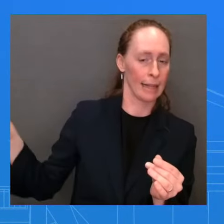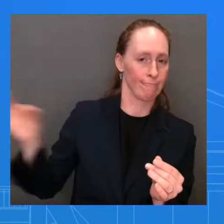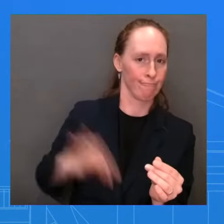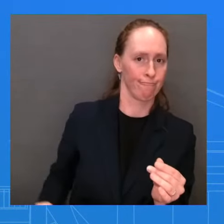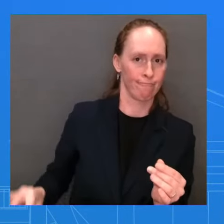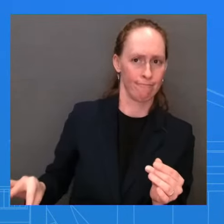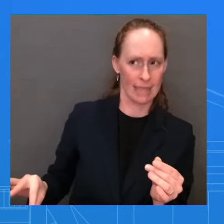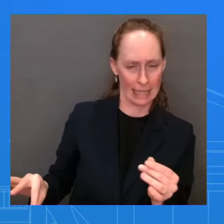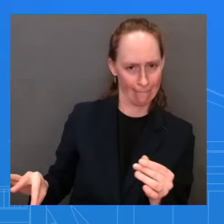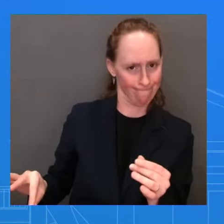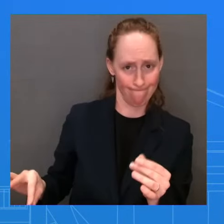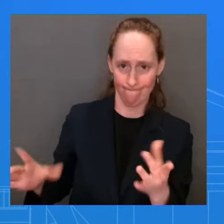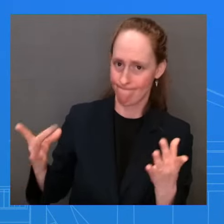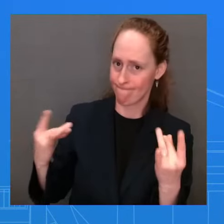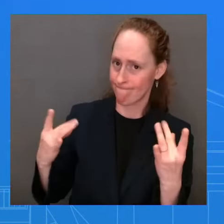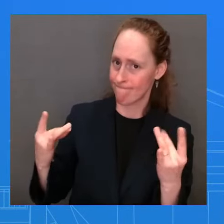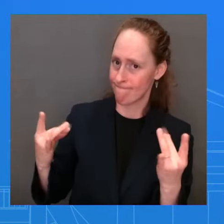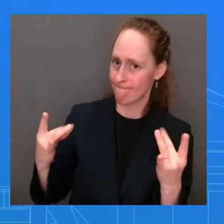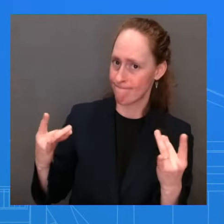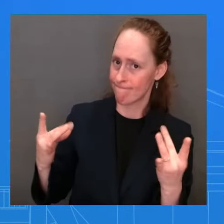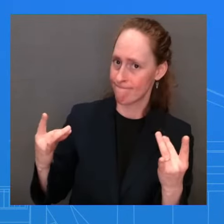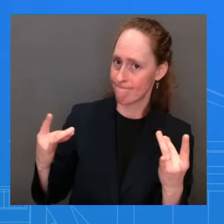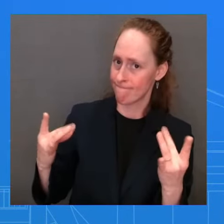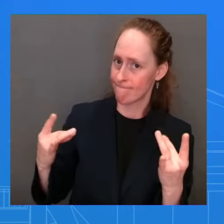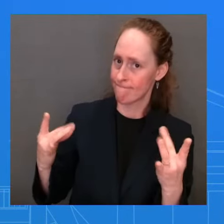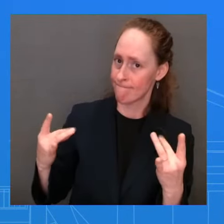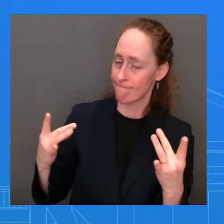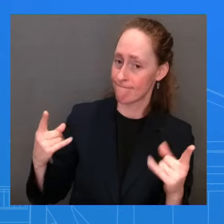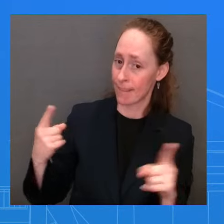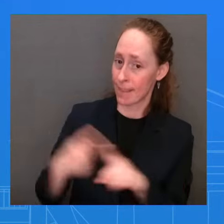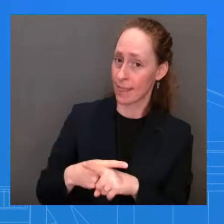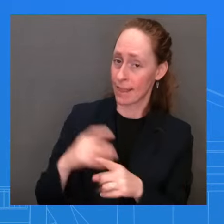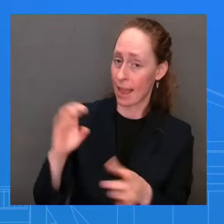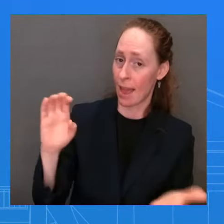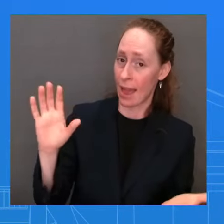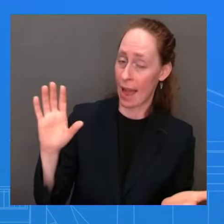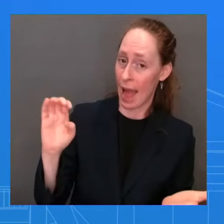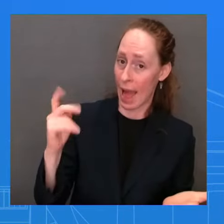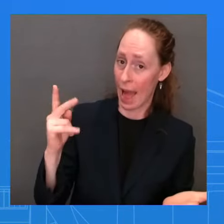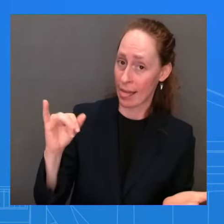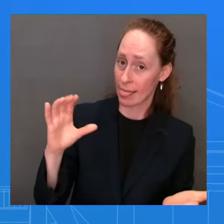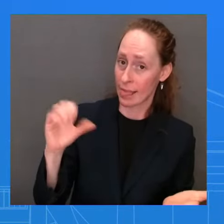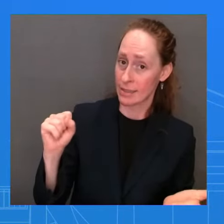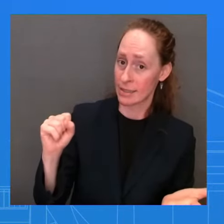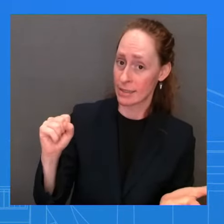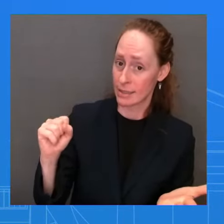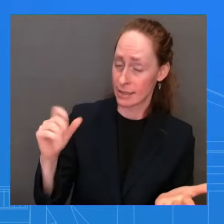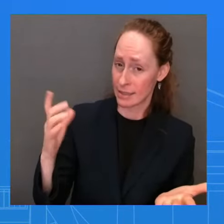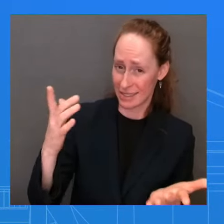Ms. Jean-Pierre: Look, we have not commented on Justice Thomas or -- or will not be commenting on Justice Gorsuch.